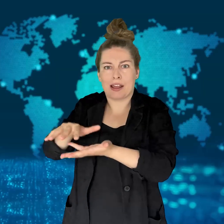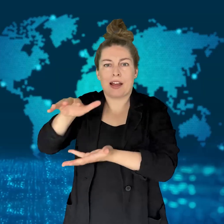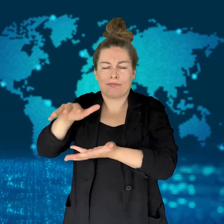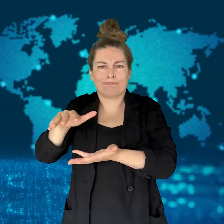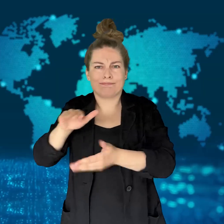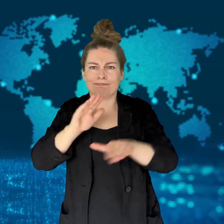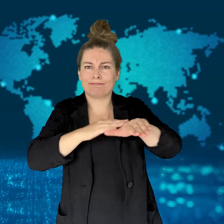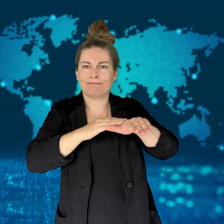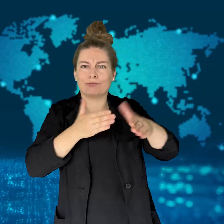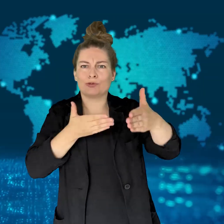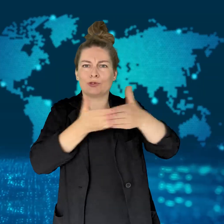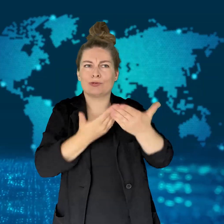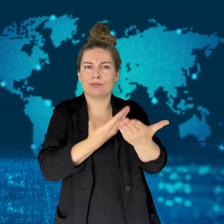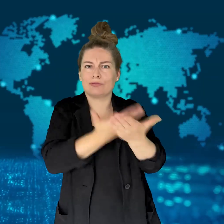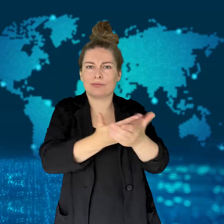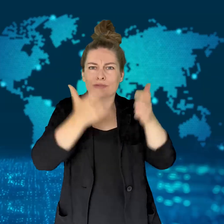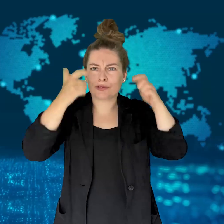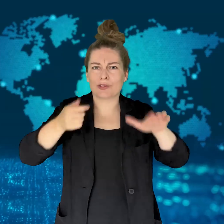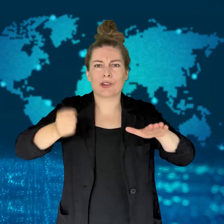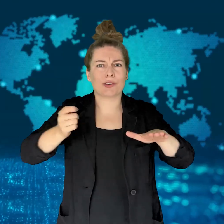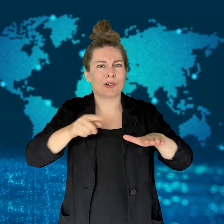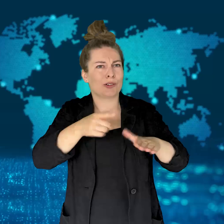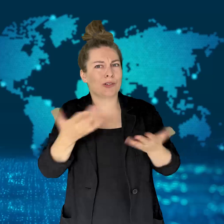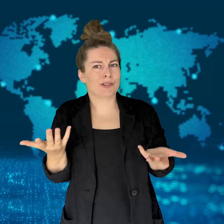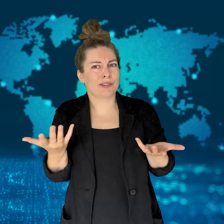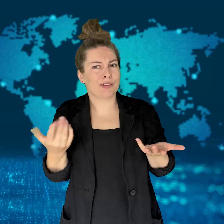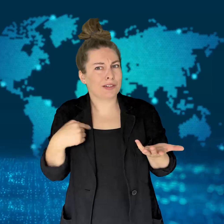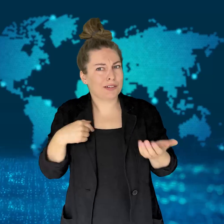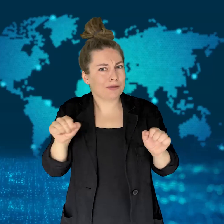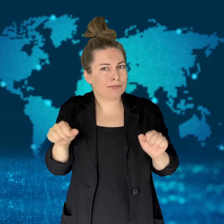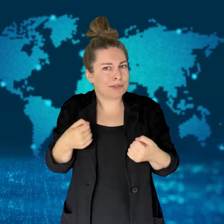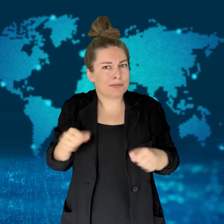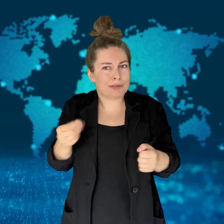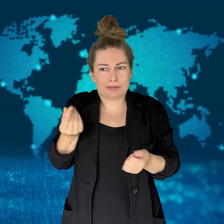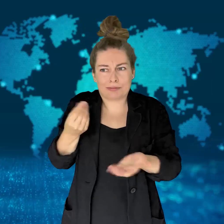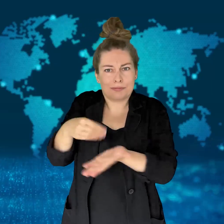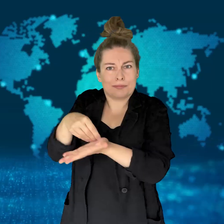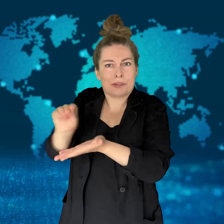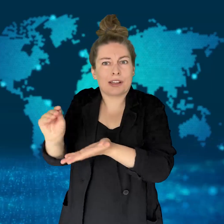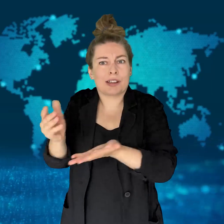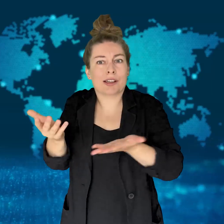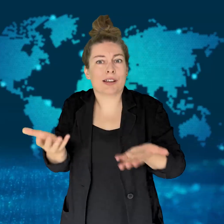The three homeless people claimed the city was violating